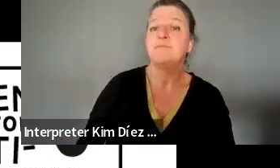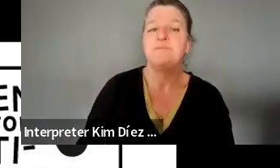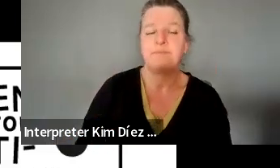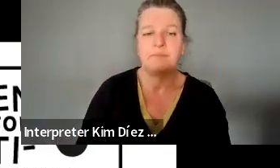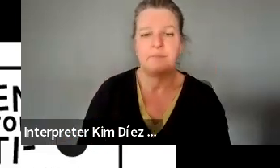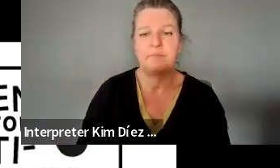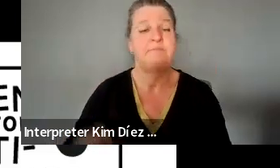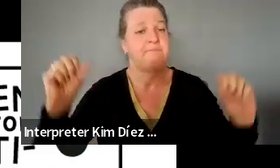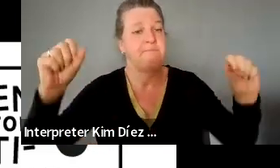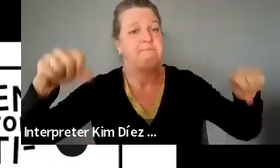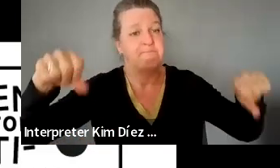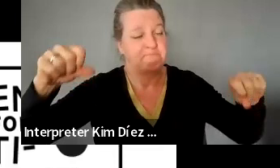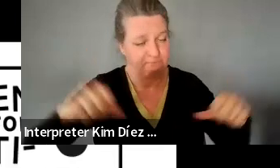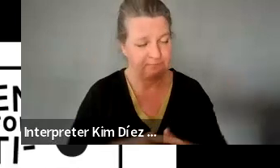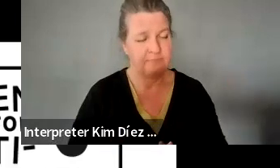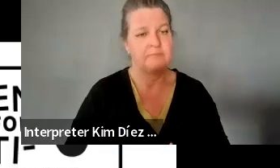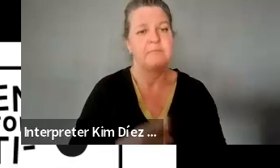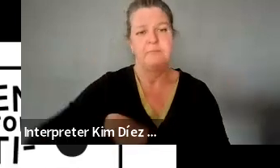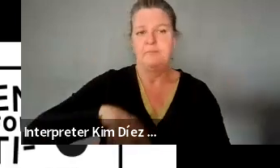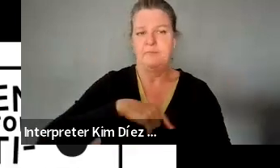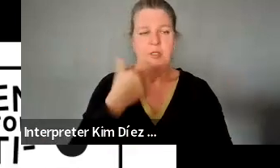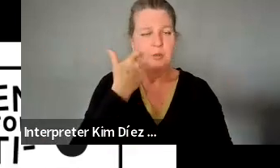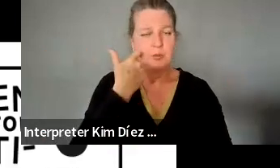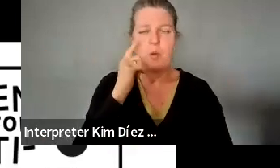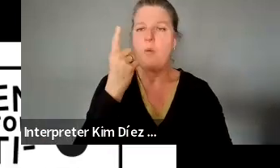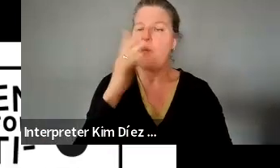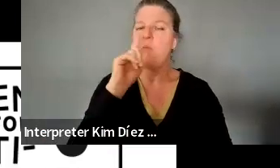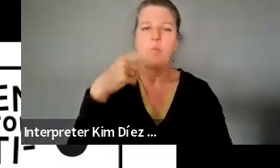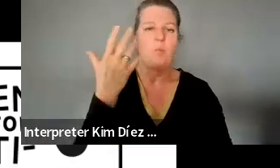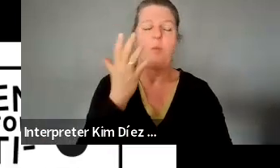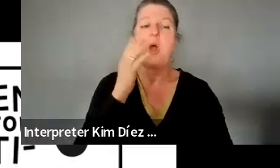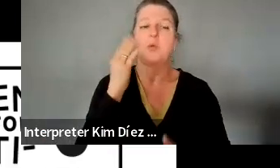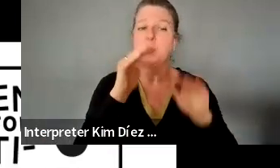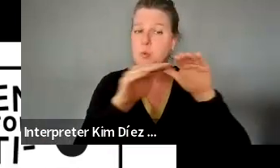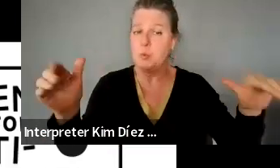[Joy] Yes, so we just want to remind you all, Kim and I would like to remind you all